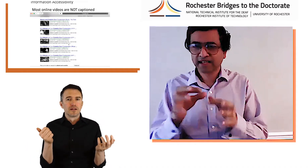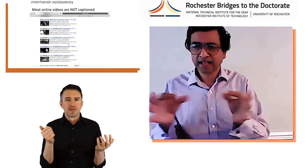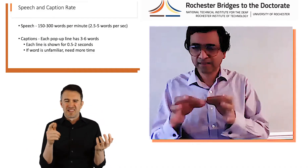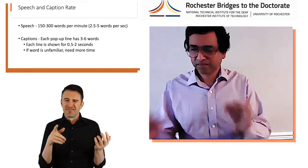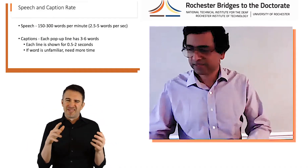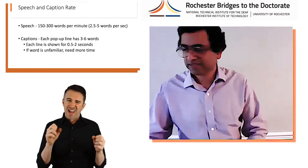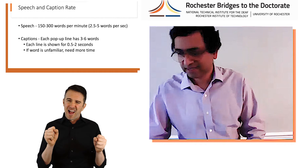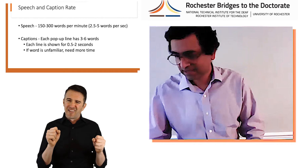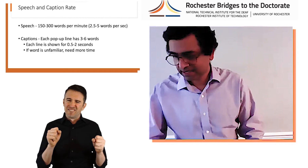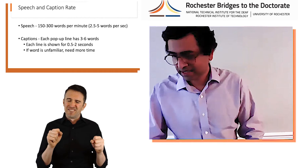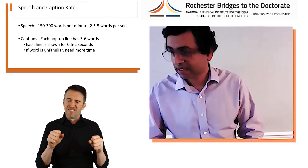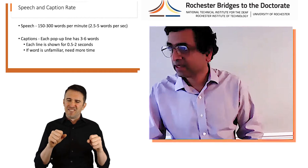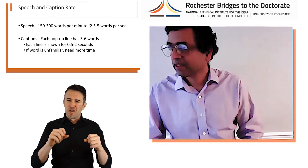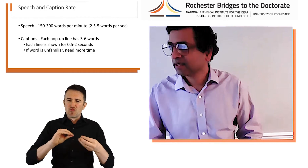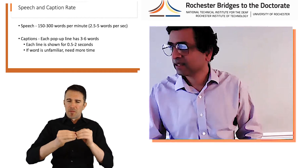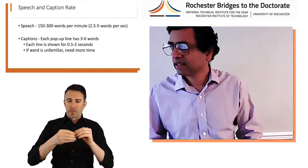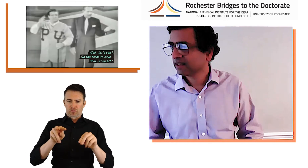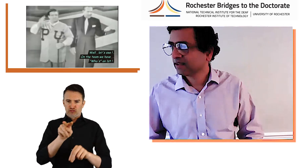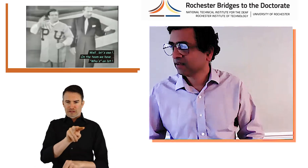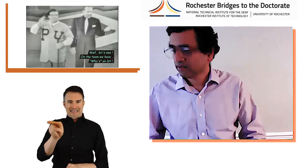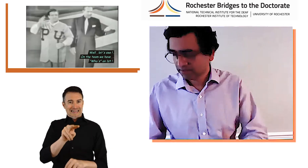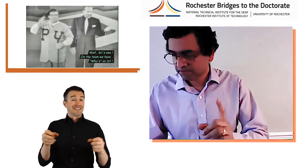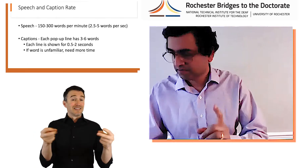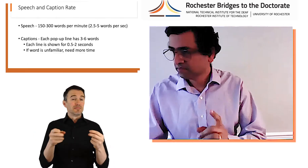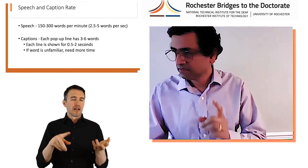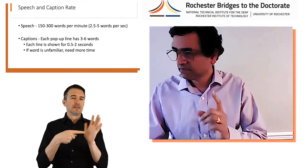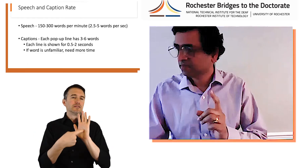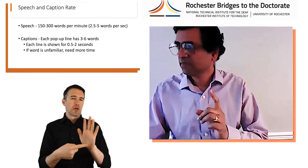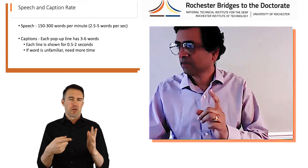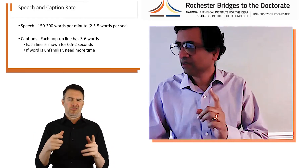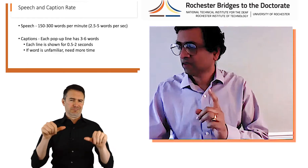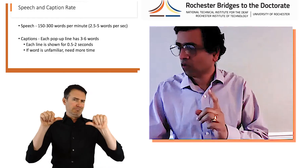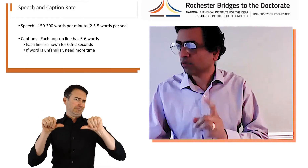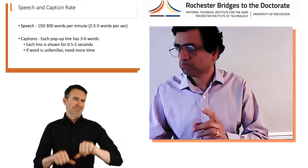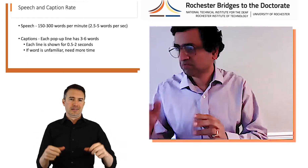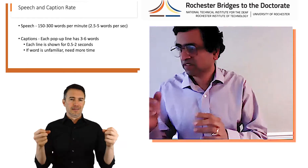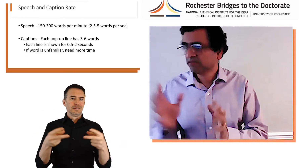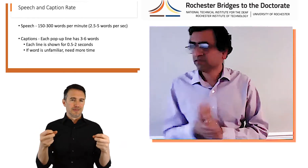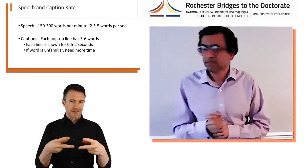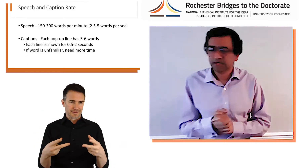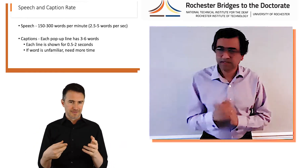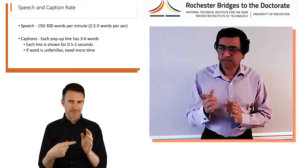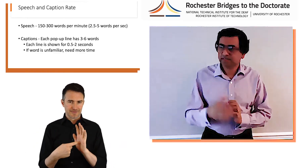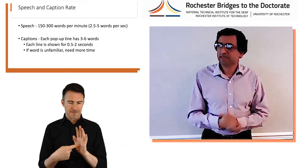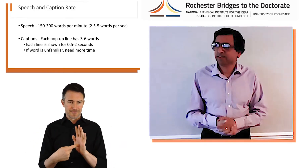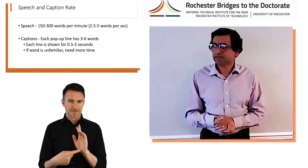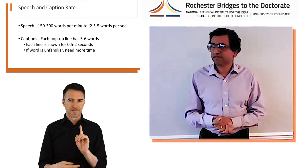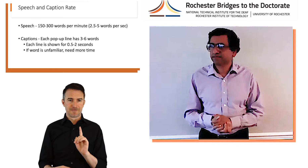and sometimes there are just plain bad captions. I'll show an example of that in just a minute.